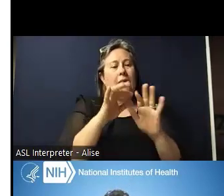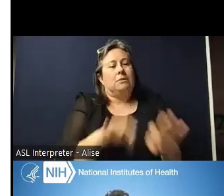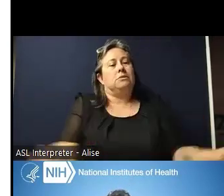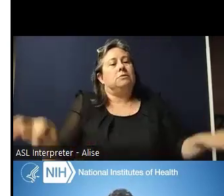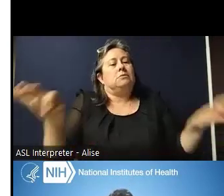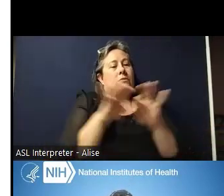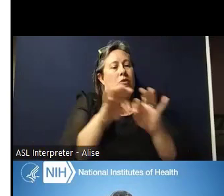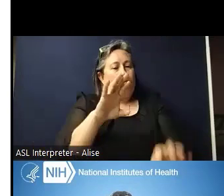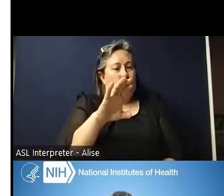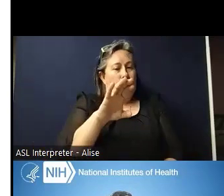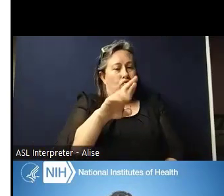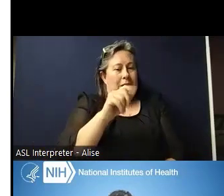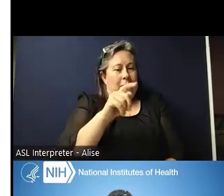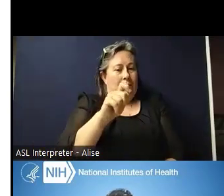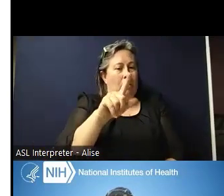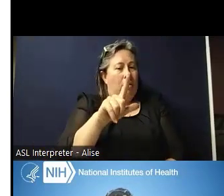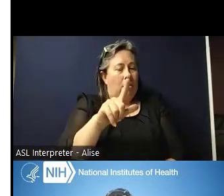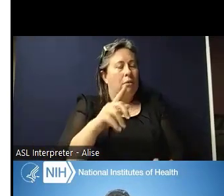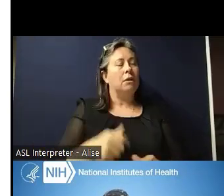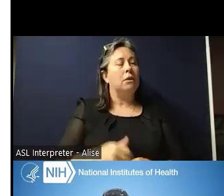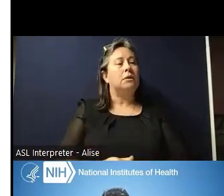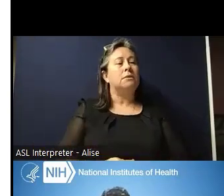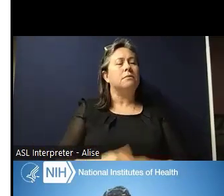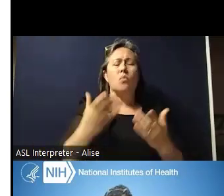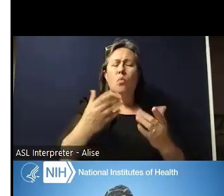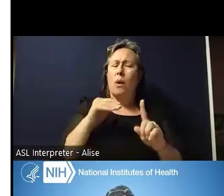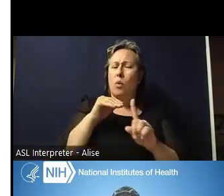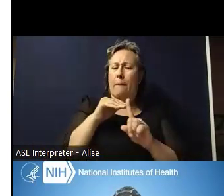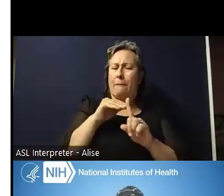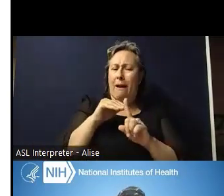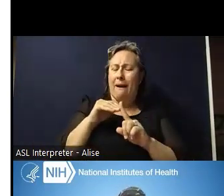We also want to remind our colleagues here